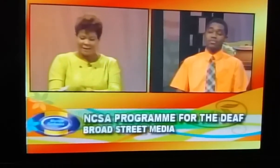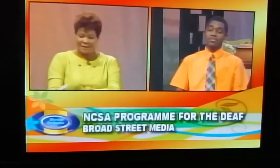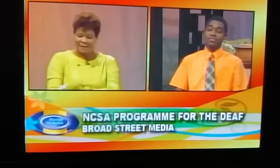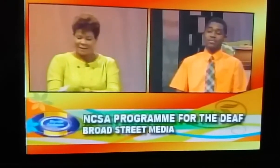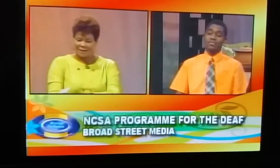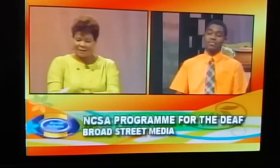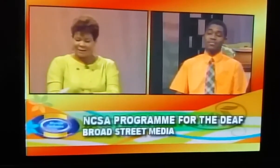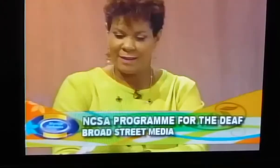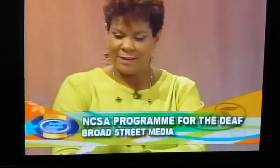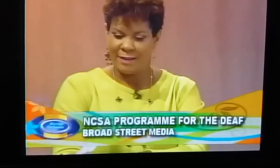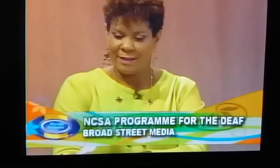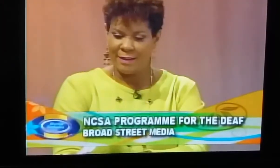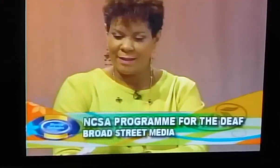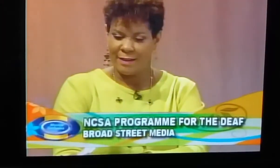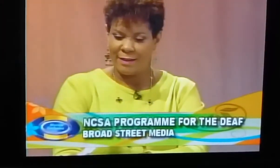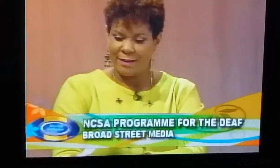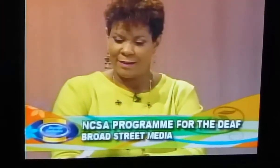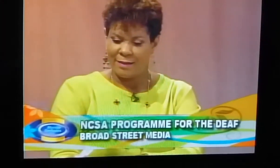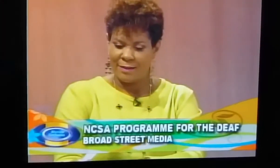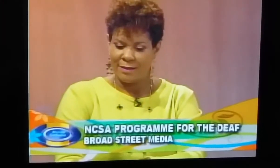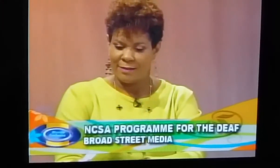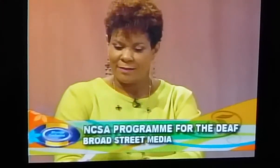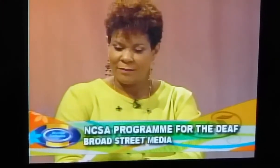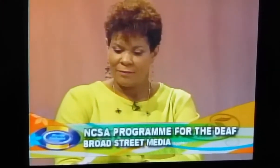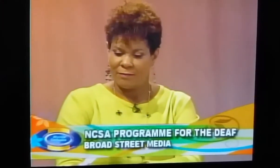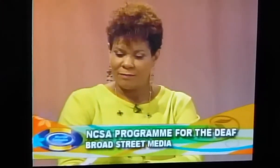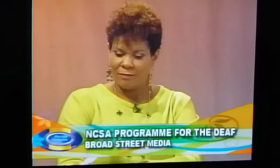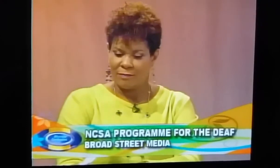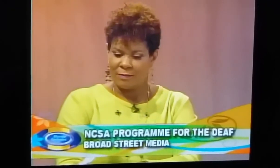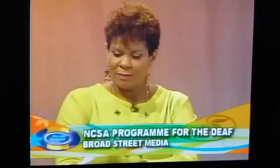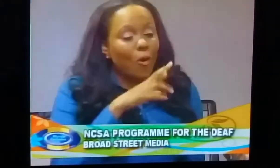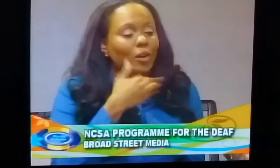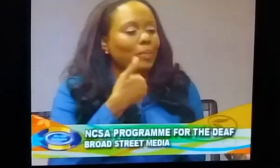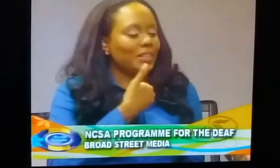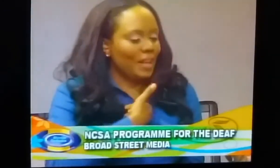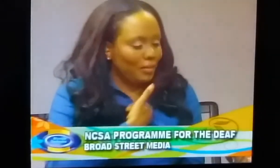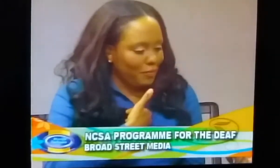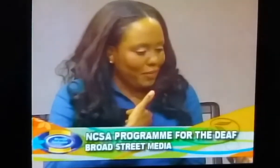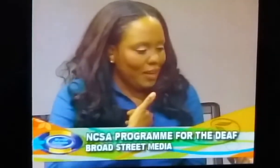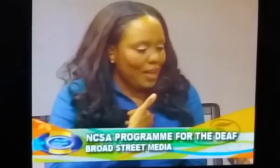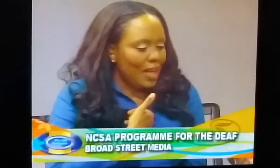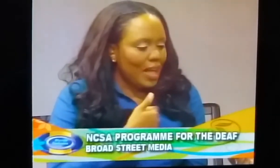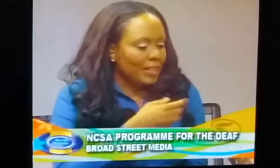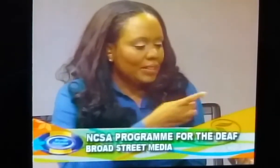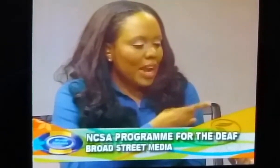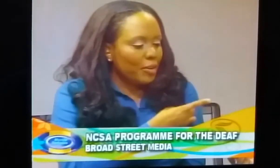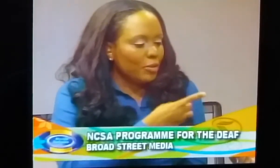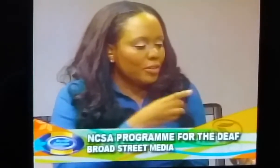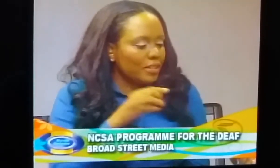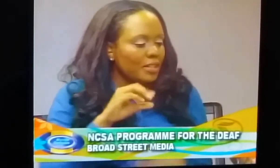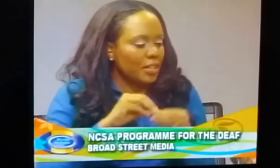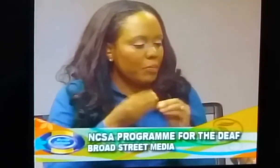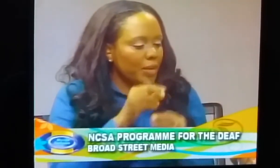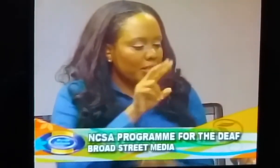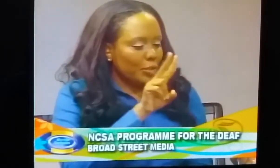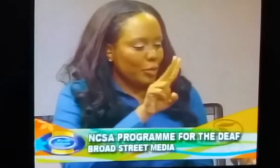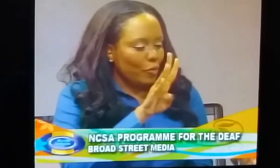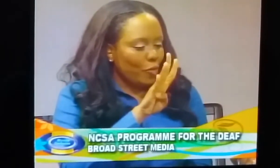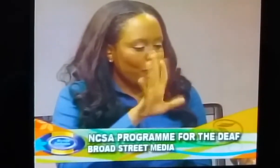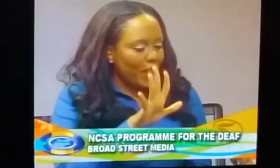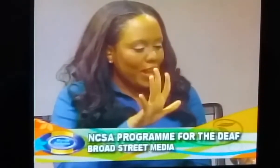canta are you can cut that unit area or sandra i'll or myself and Dario's number is two four five